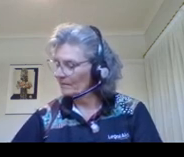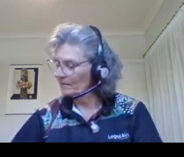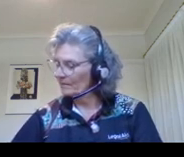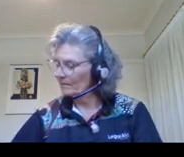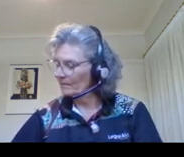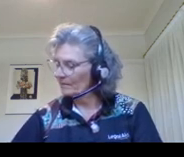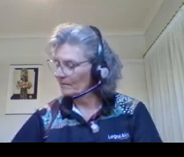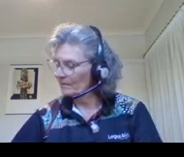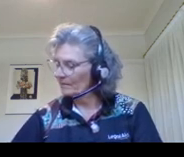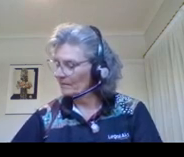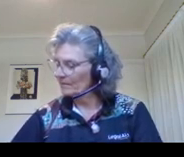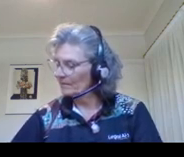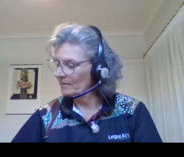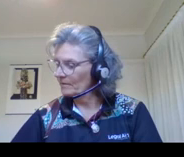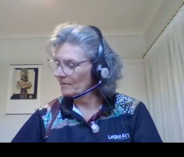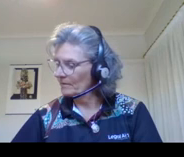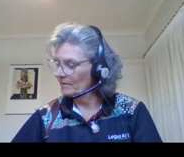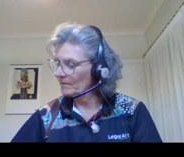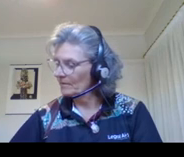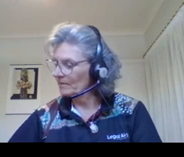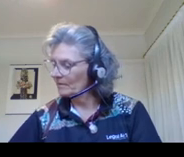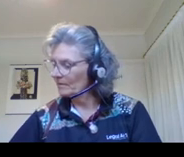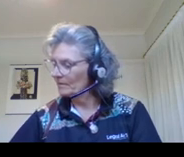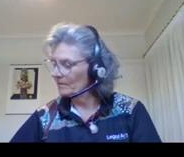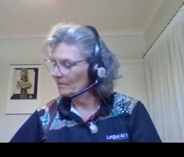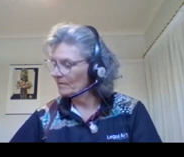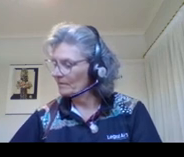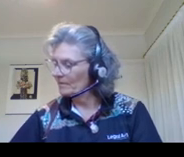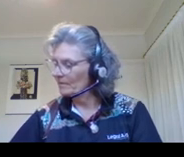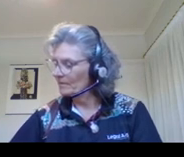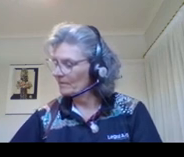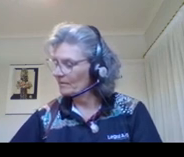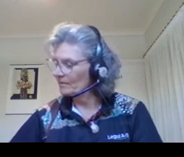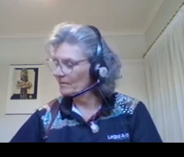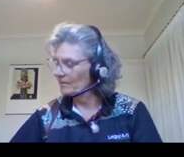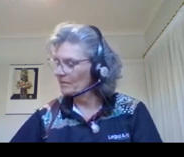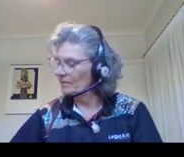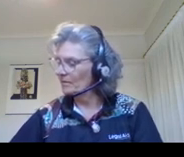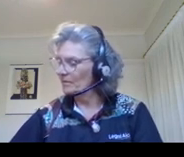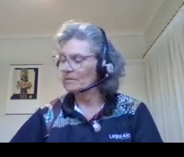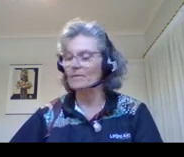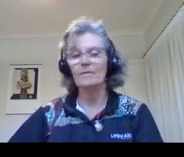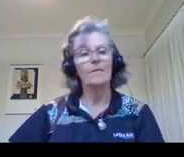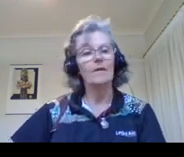doing you know applying for credit cards in your name or buying products in your name or whatever